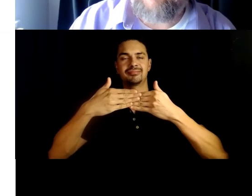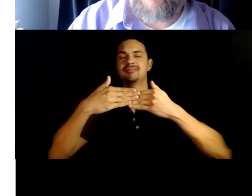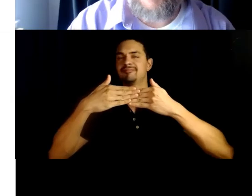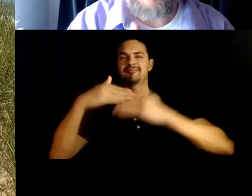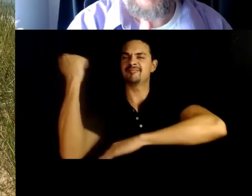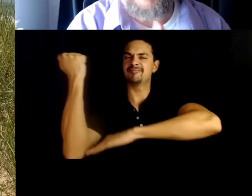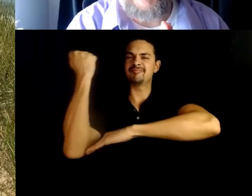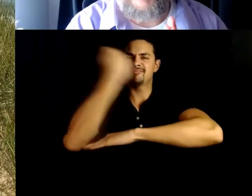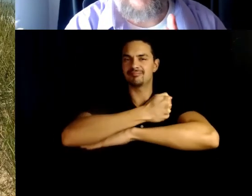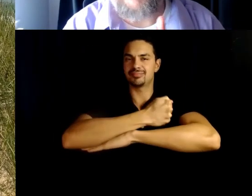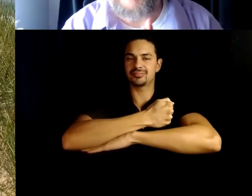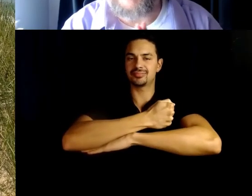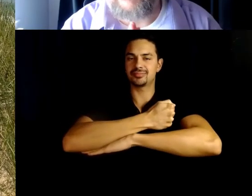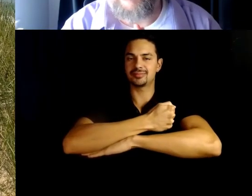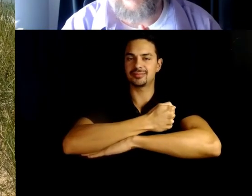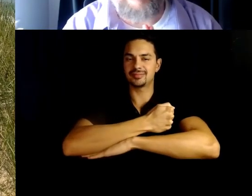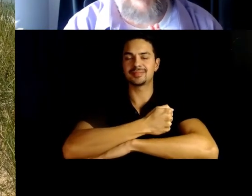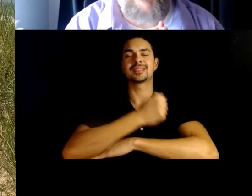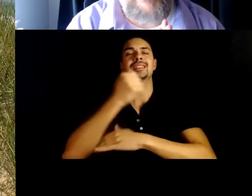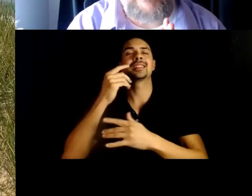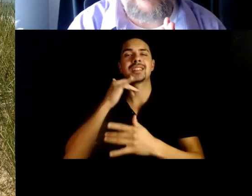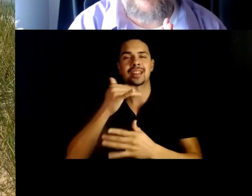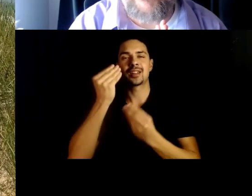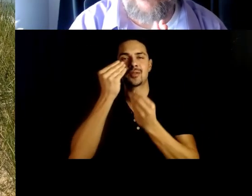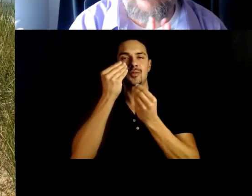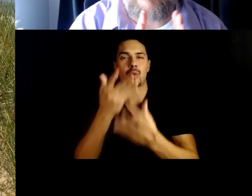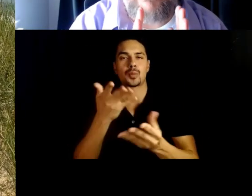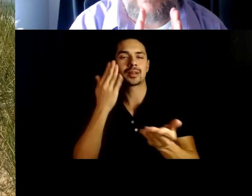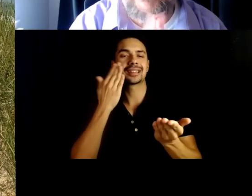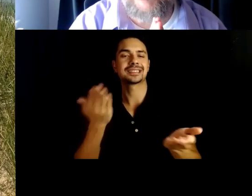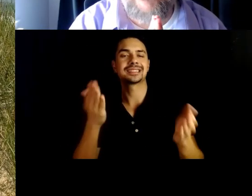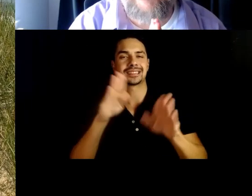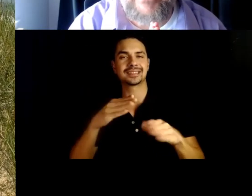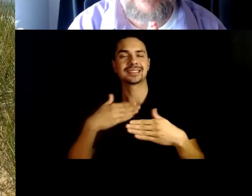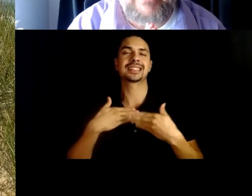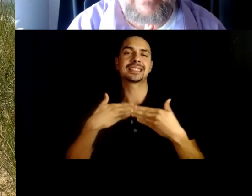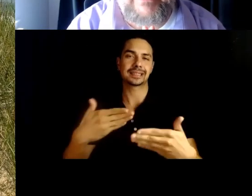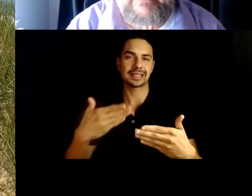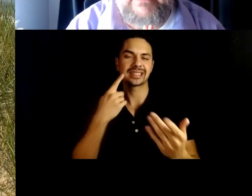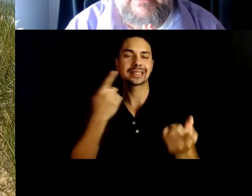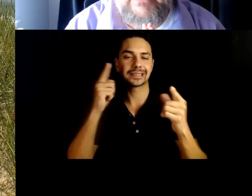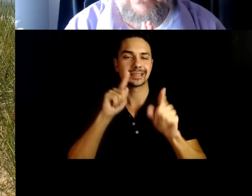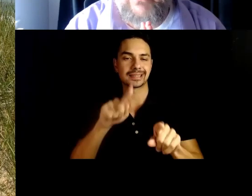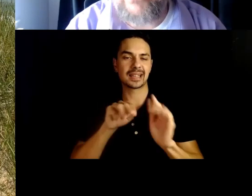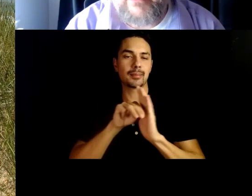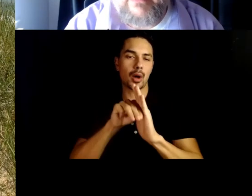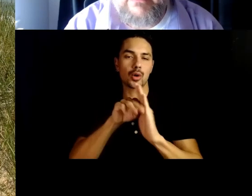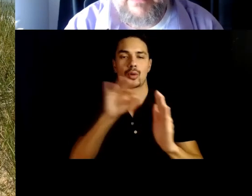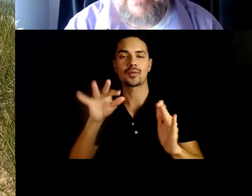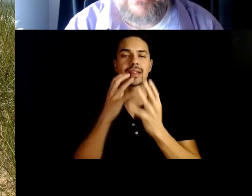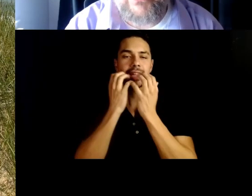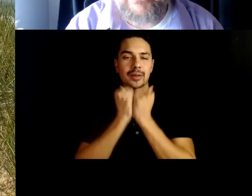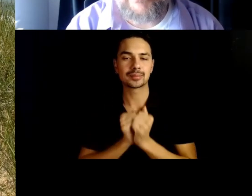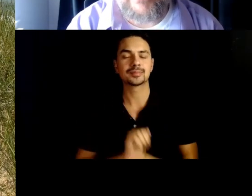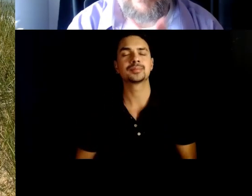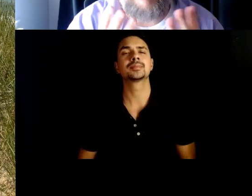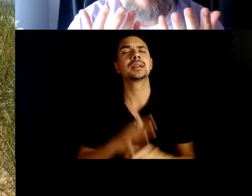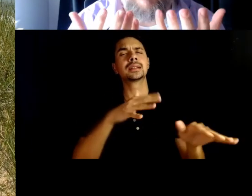If we can just start with a moment to just reflect on where you are in this world,